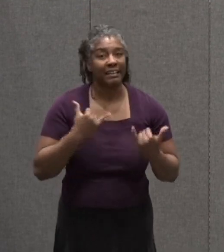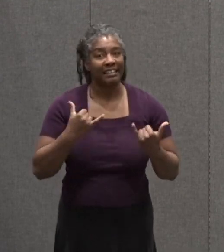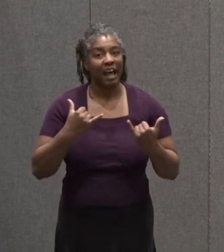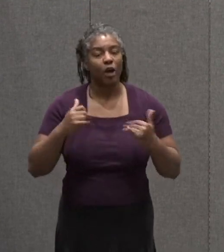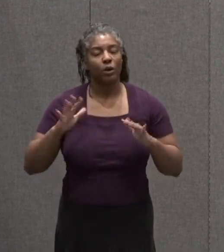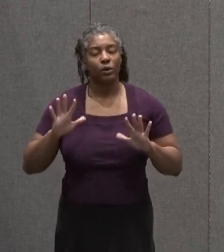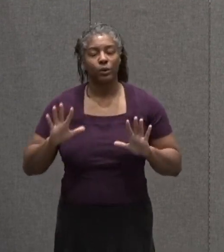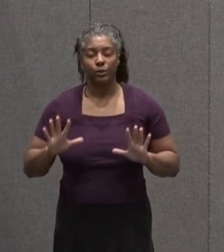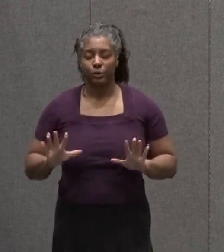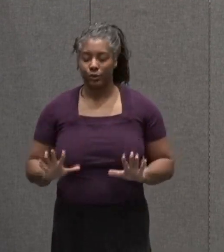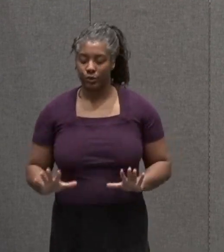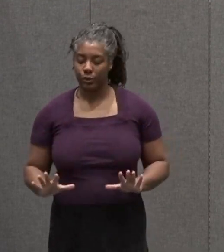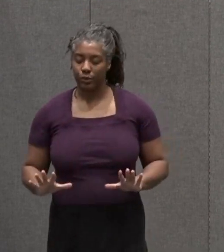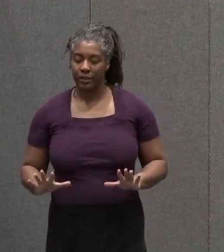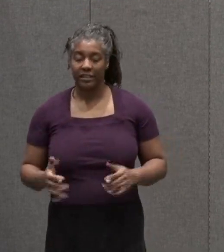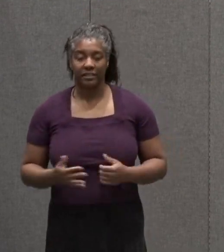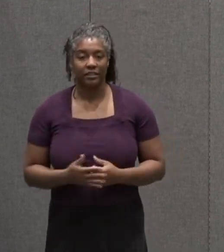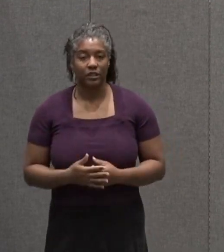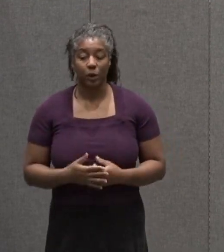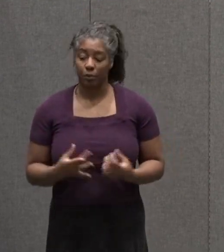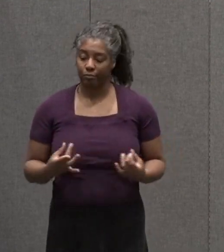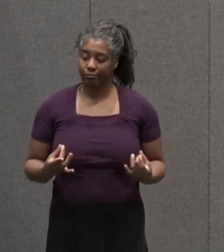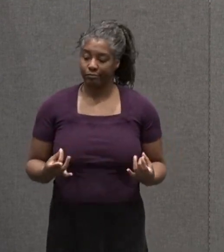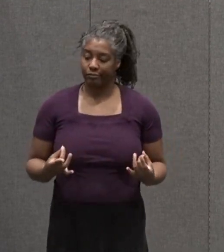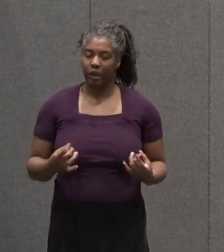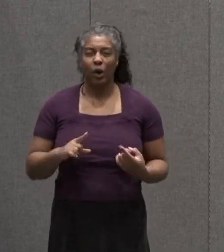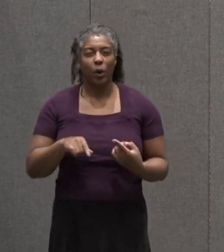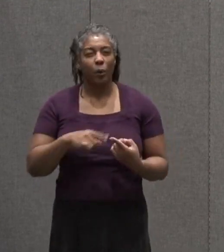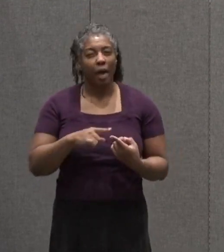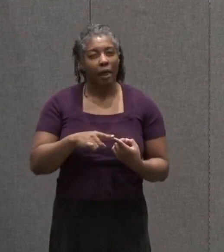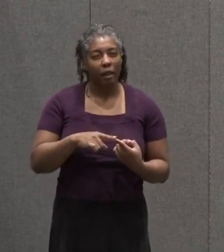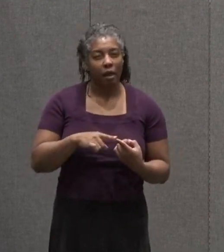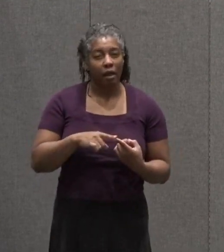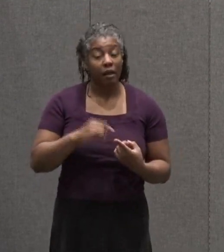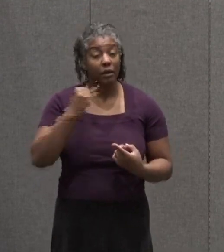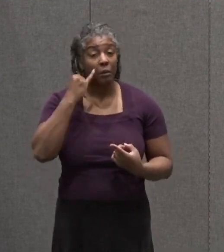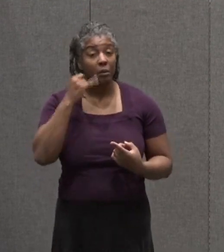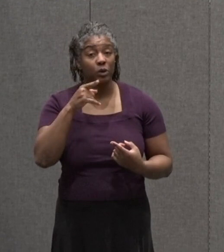Maybe when we're sad or angry or frustrated or jealous